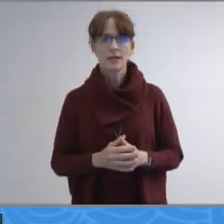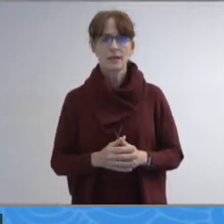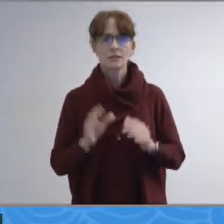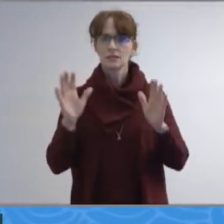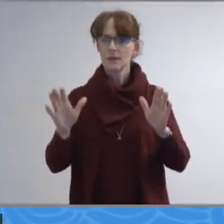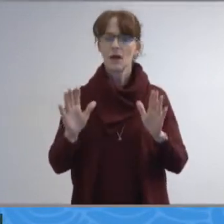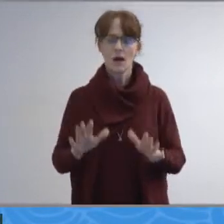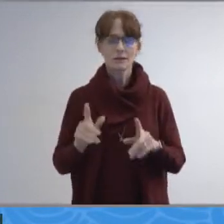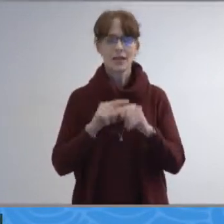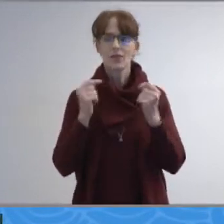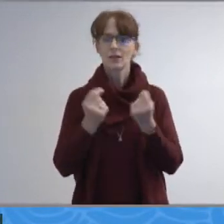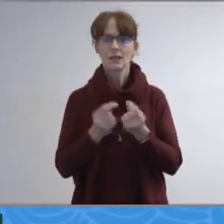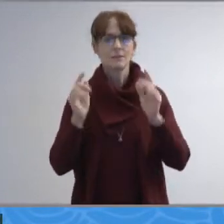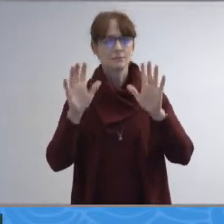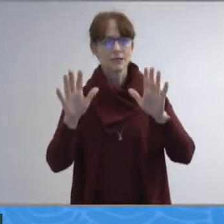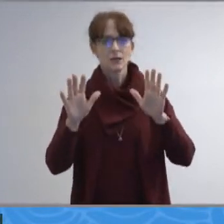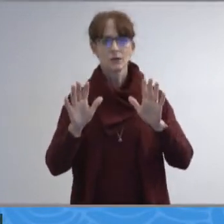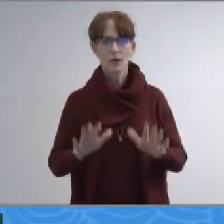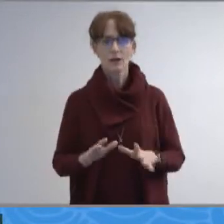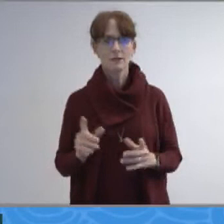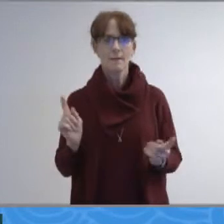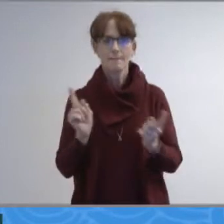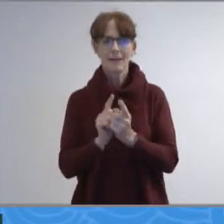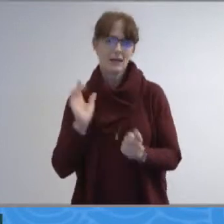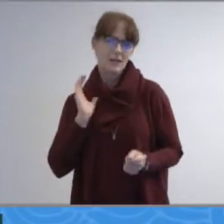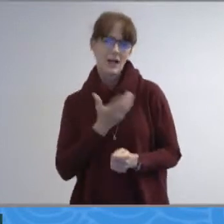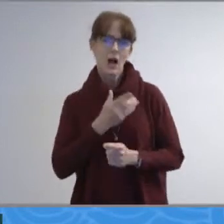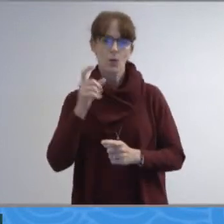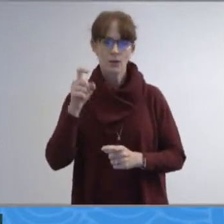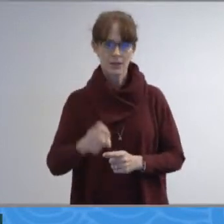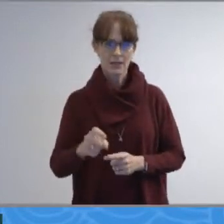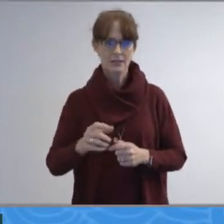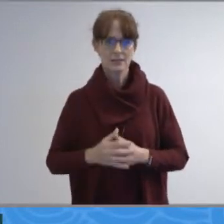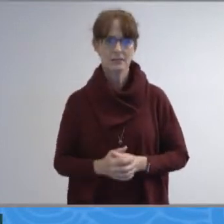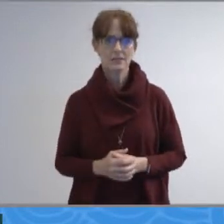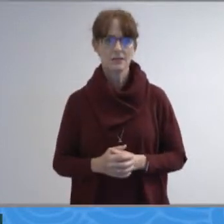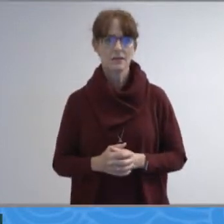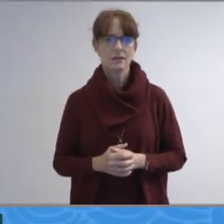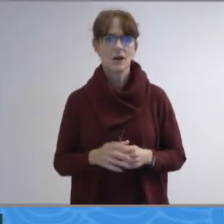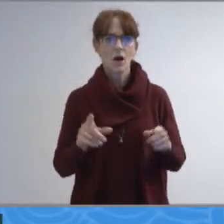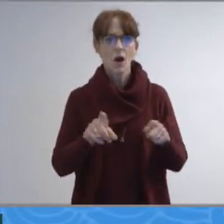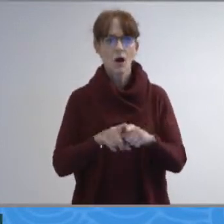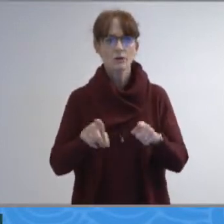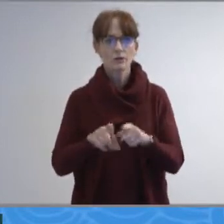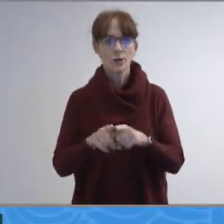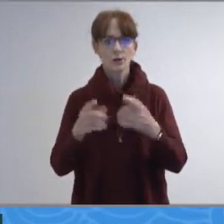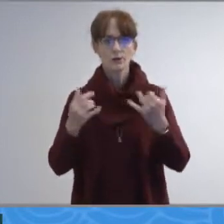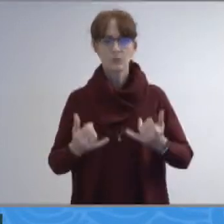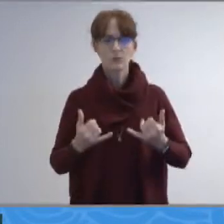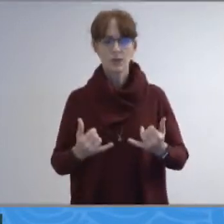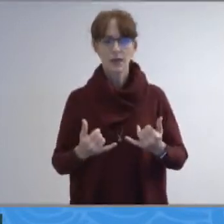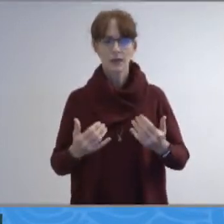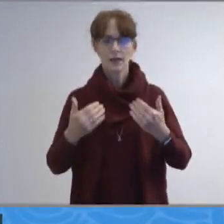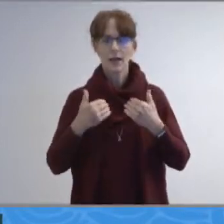And the team has been great in meeting our needs. Along with us today, we have Chris Brown,